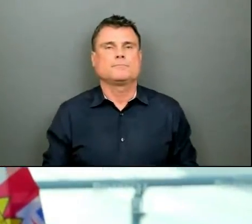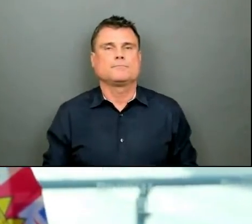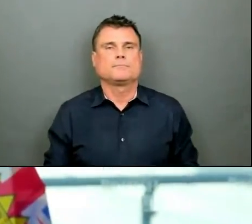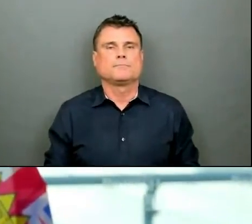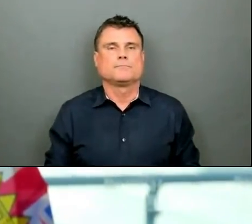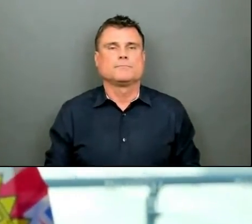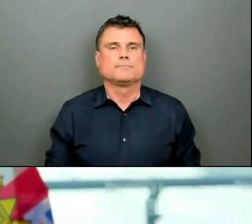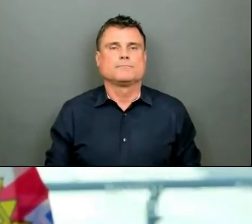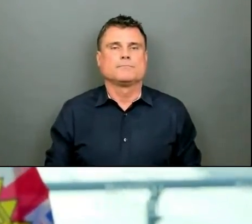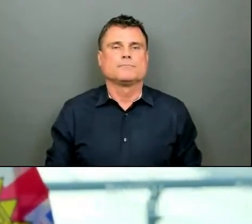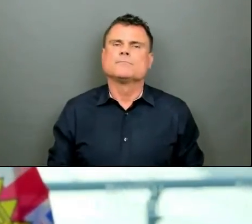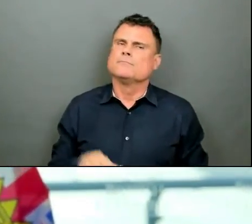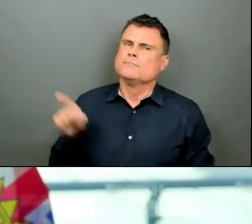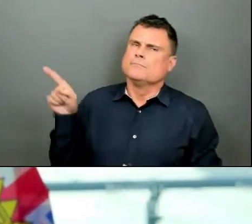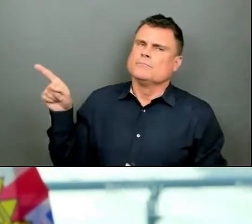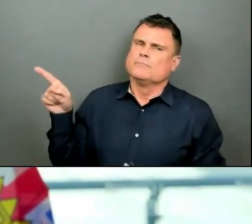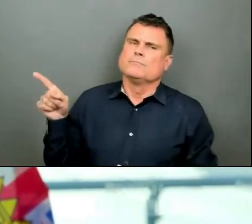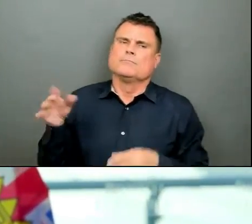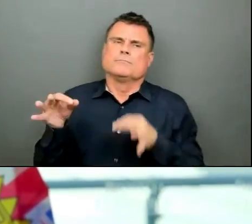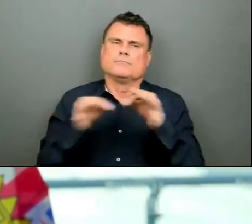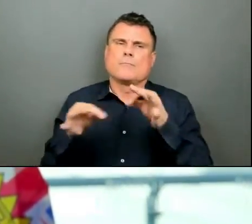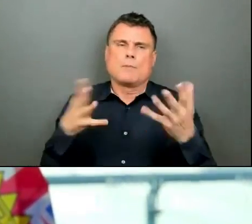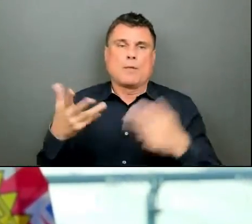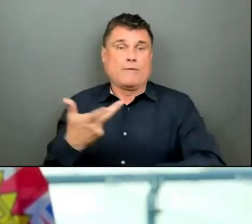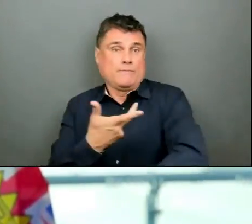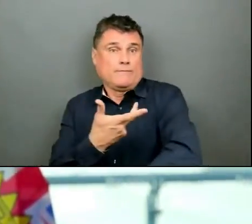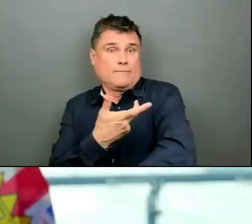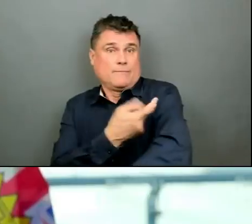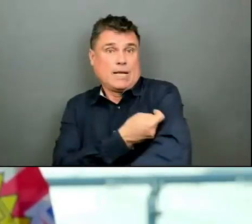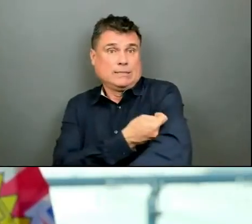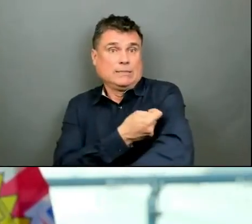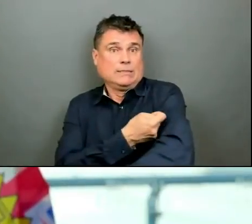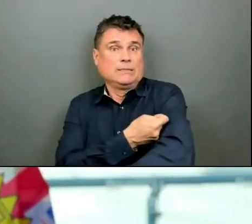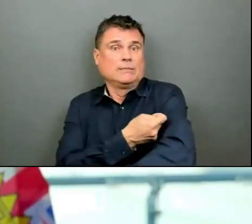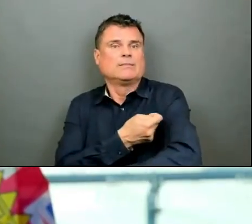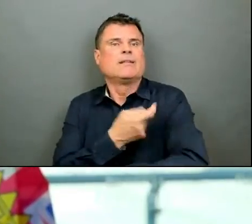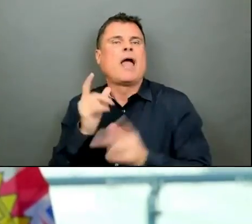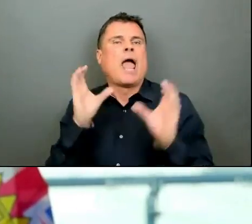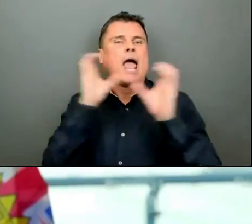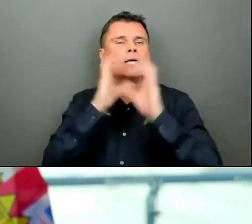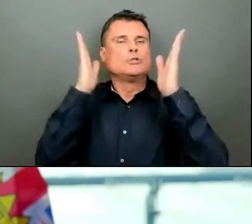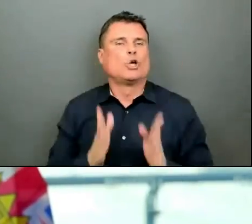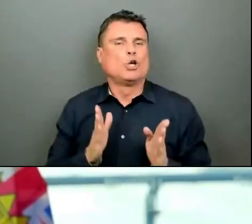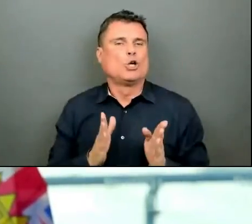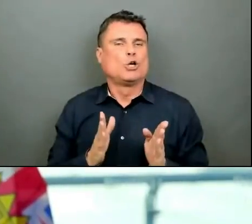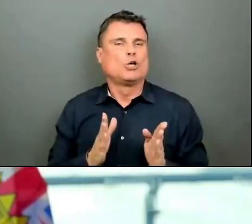I do, something we call vaccine hunters. We hear from teachers trying to get